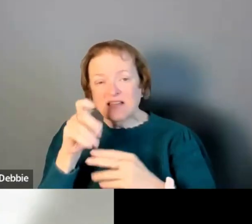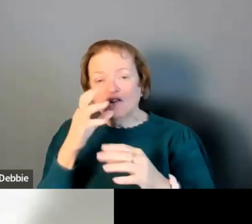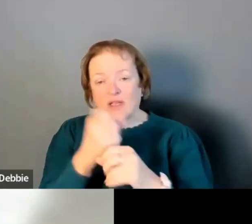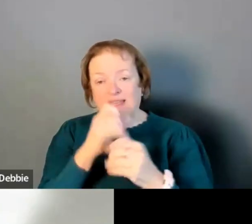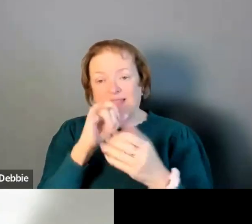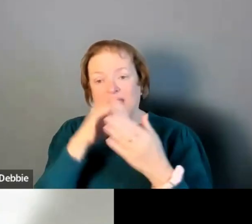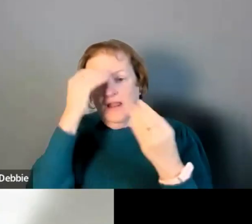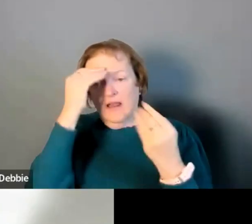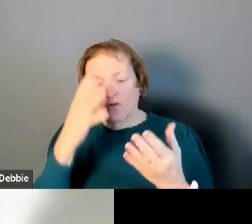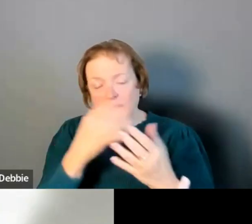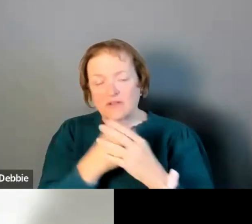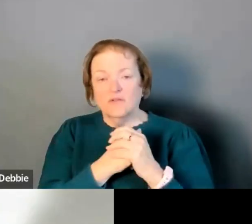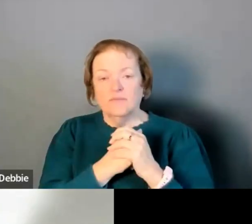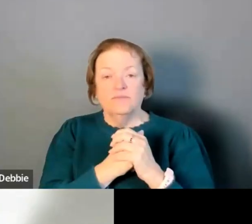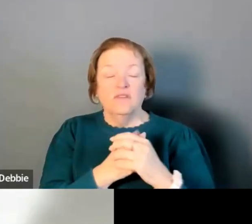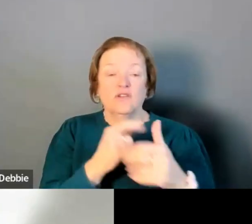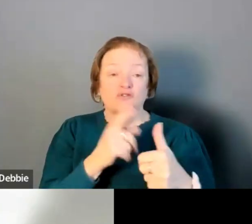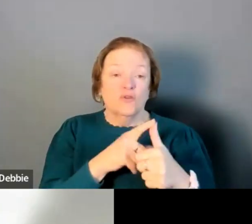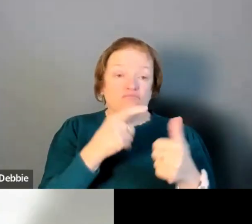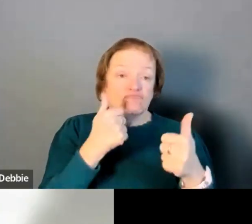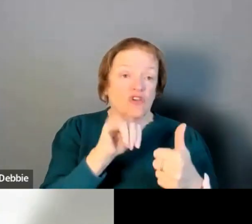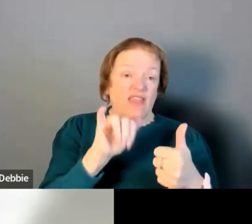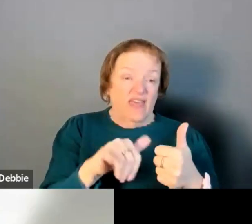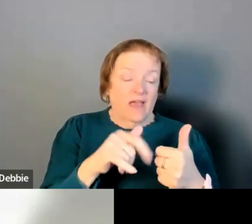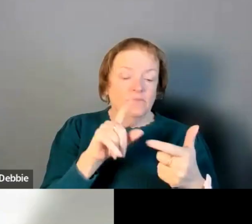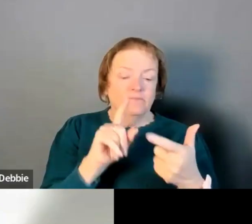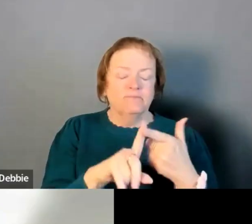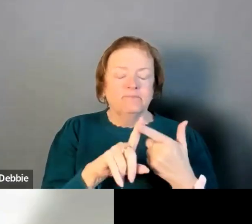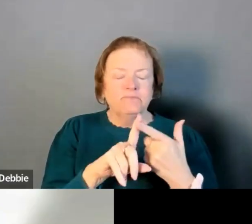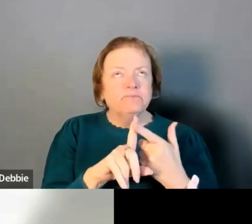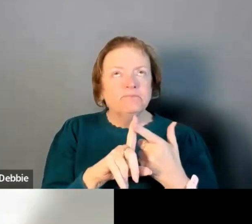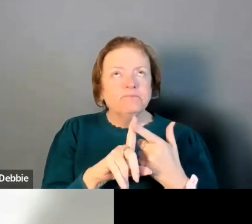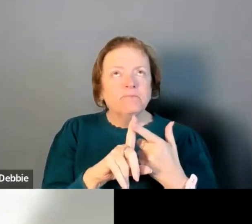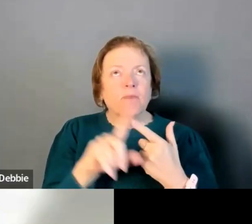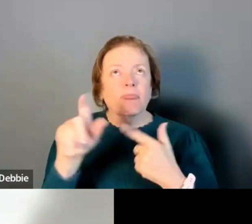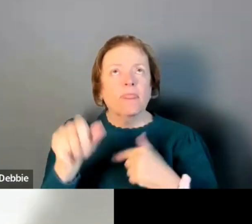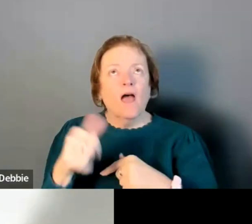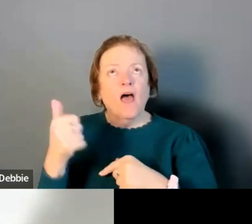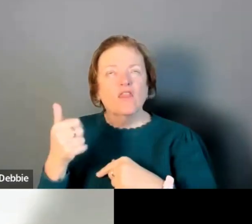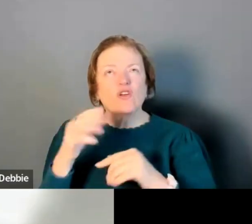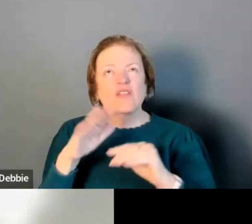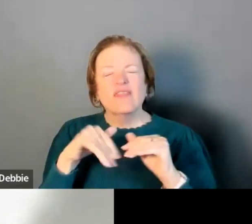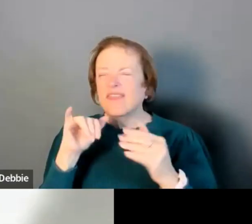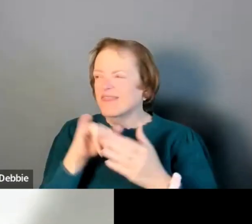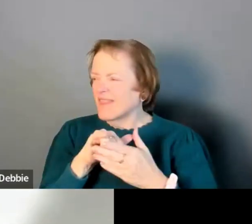so try that. other than that, the only other thing outside of a sound field,